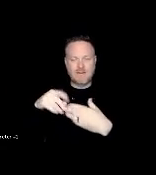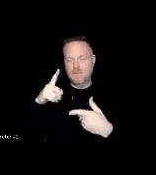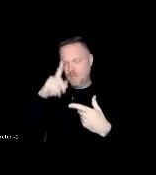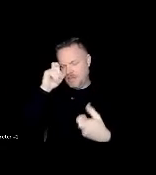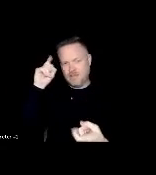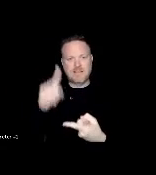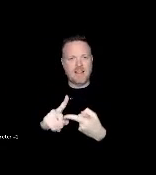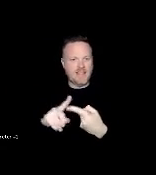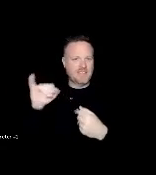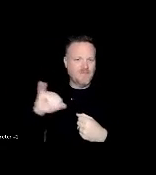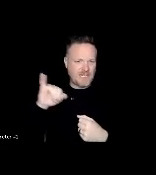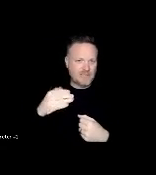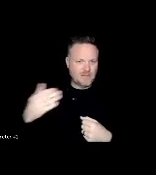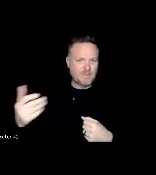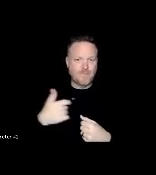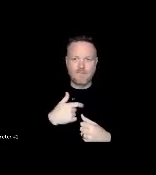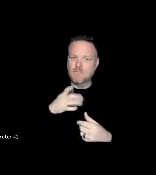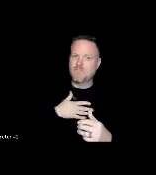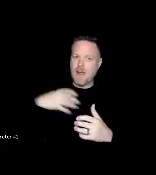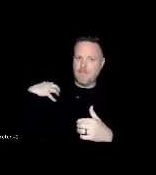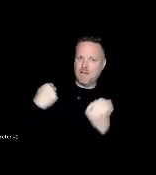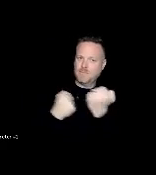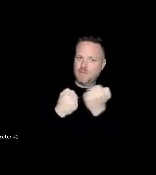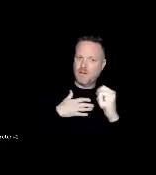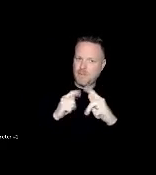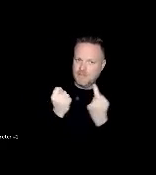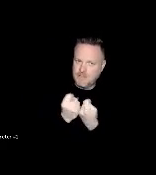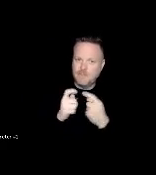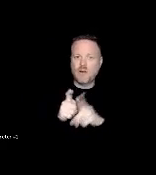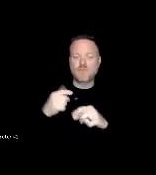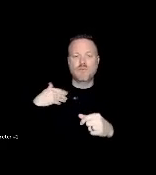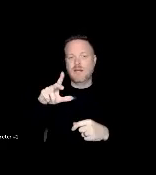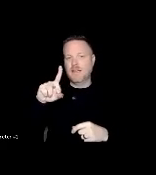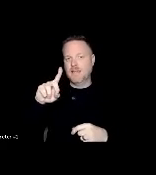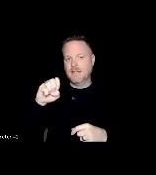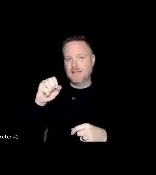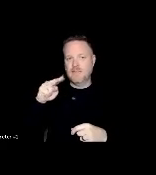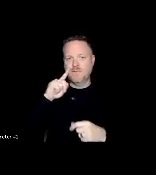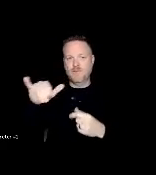bla, bla, bla. I had him on my team. I also have the dean of the school, a plastic